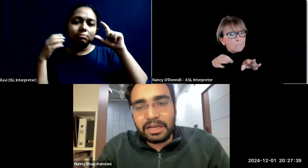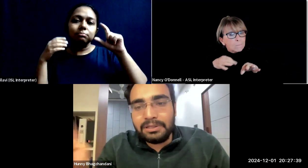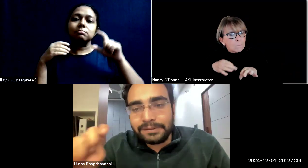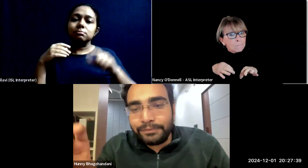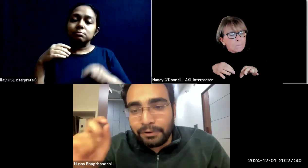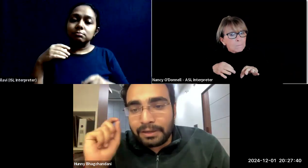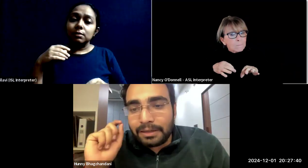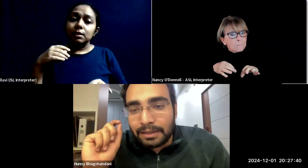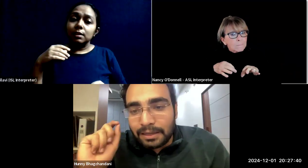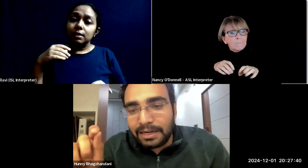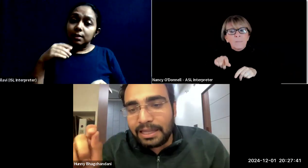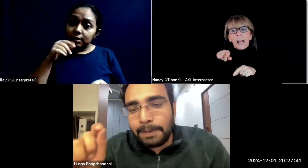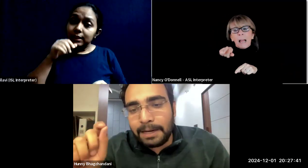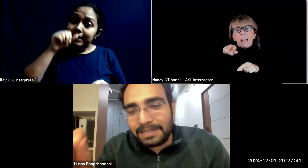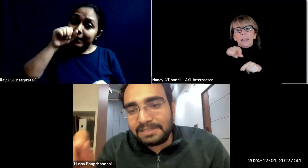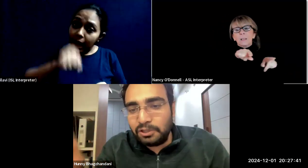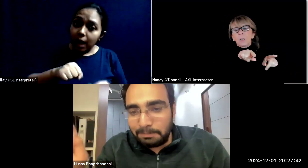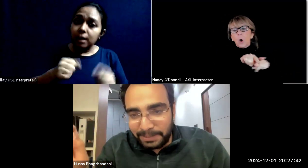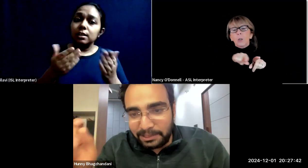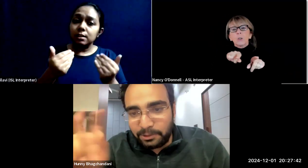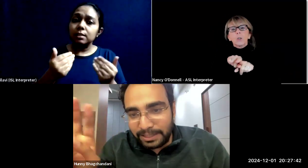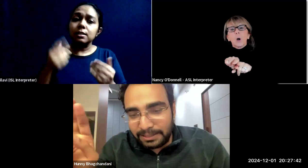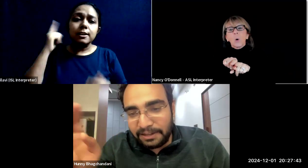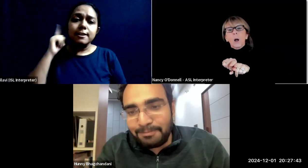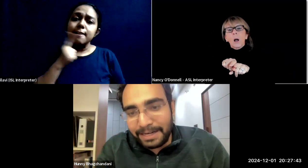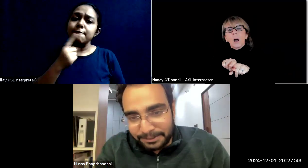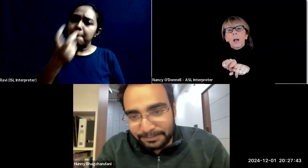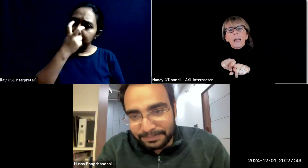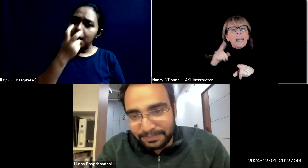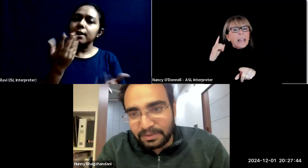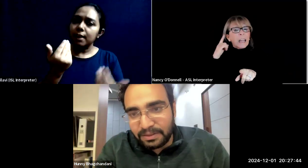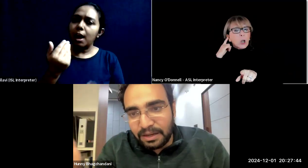This is also can be used for hearing impaired plus visual impaired together, deaf blind.